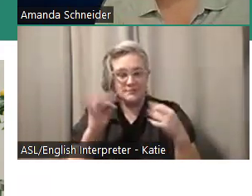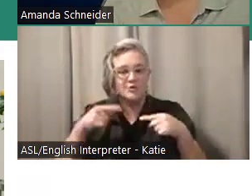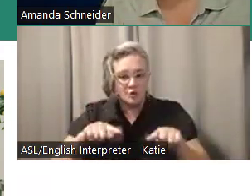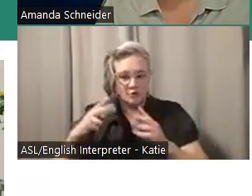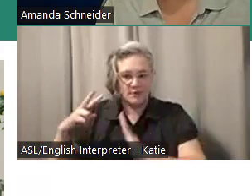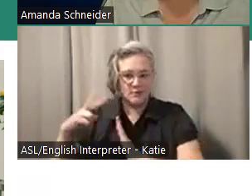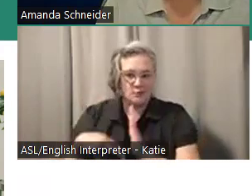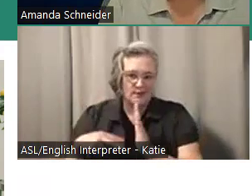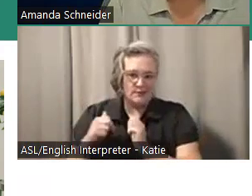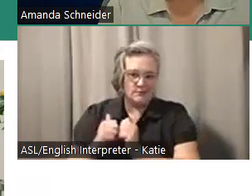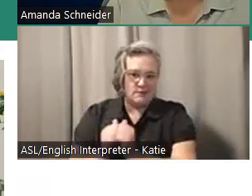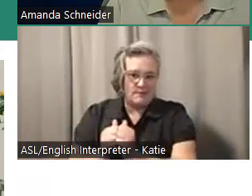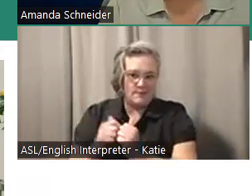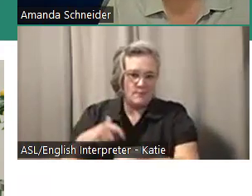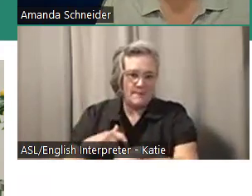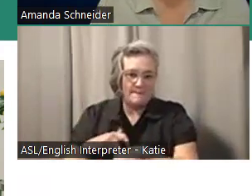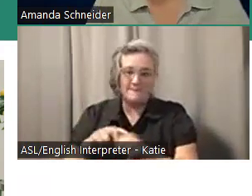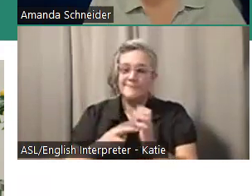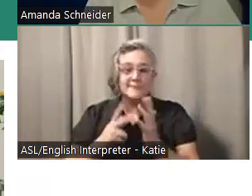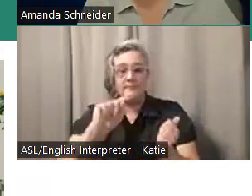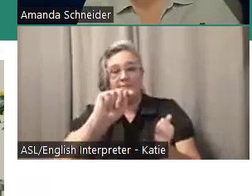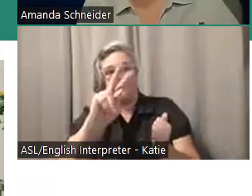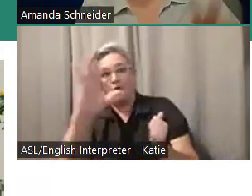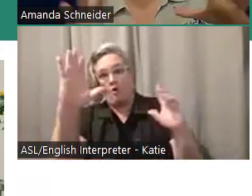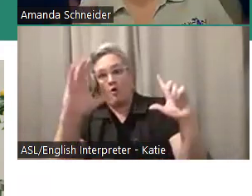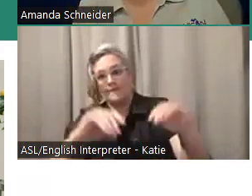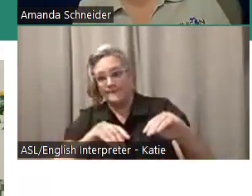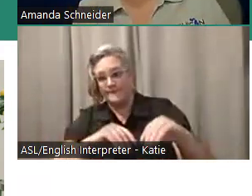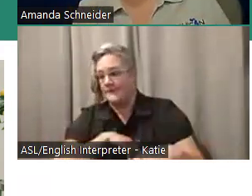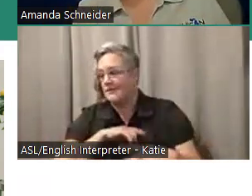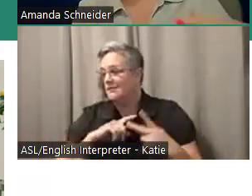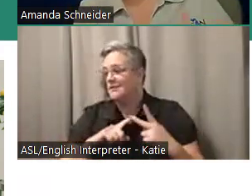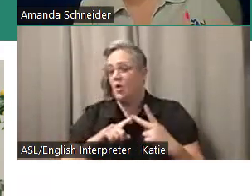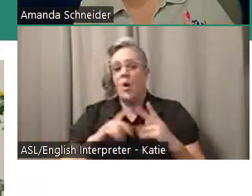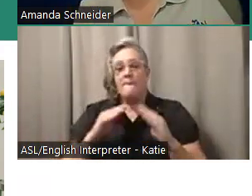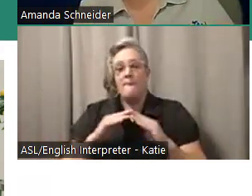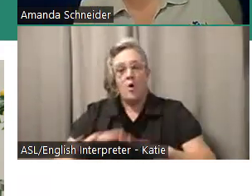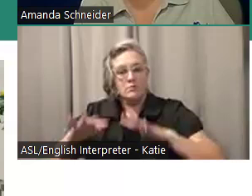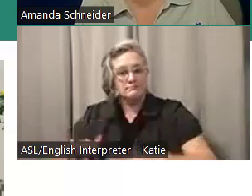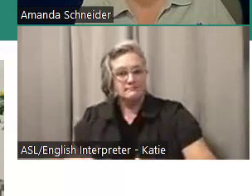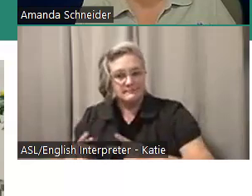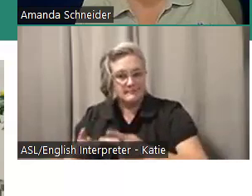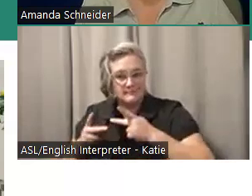So, maybe that's turning off the TV, or going to a space that's calmer, so the focus can be on the book.